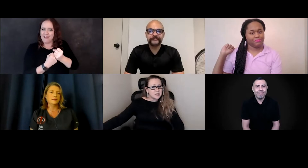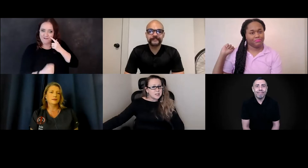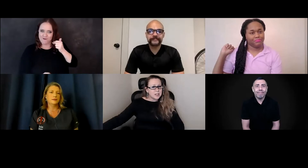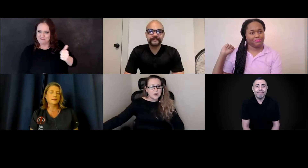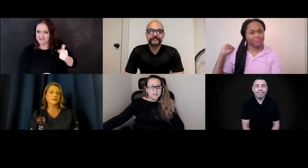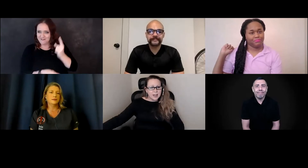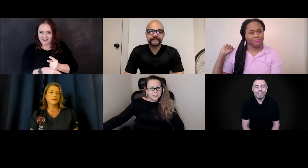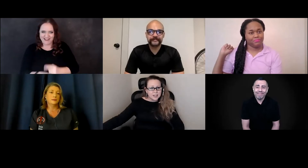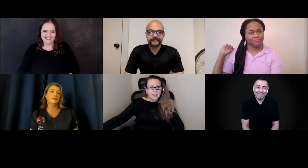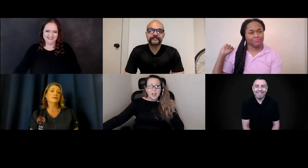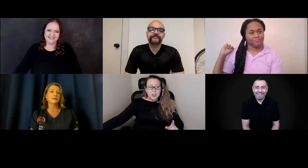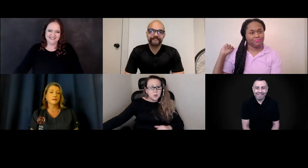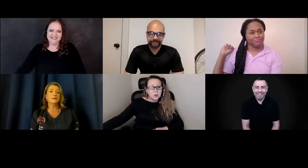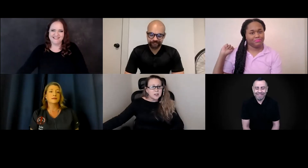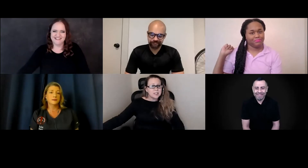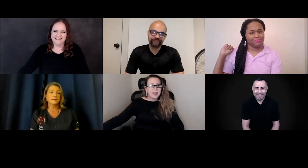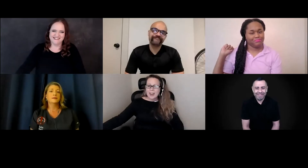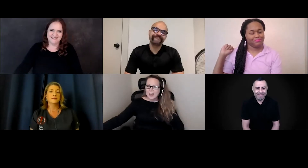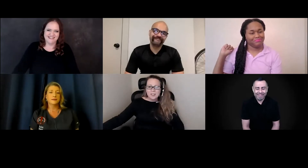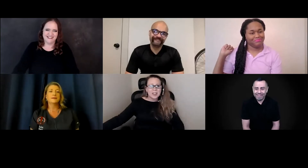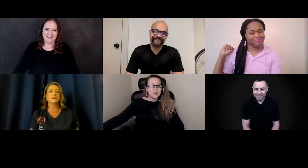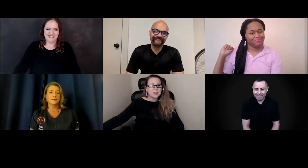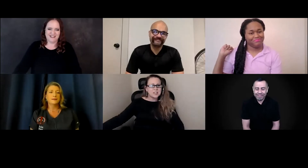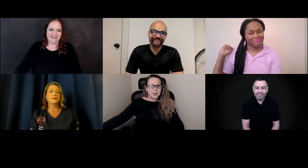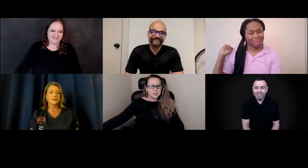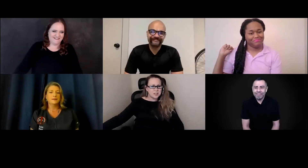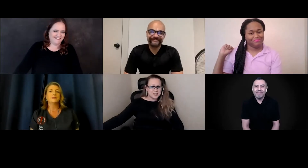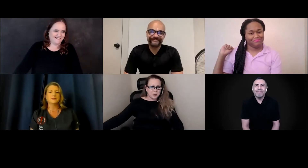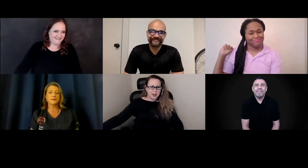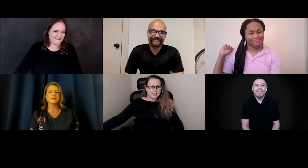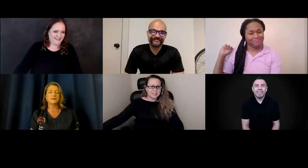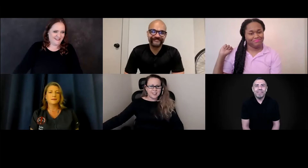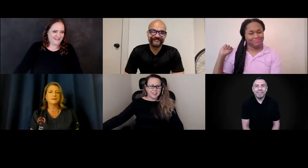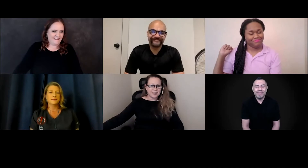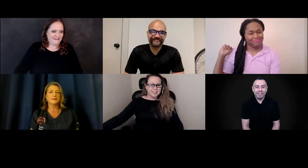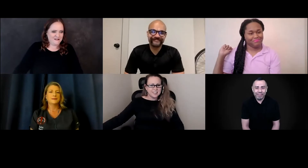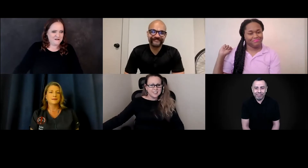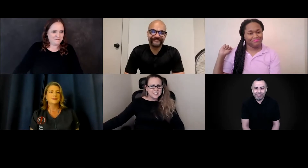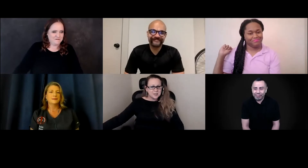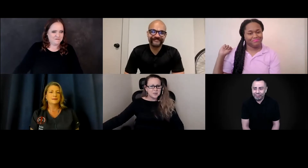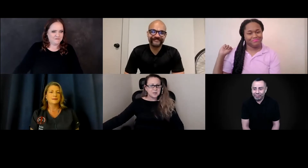You will learn today how to advocate for yourselves. So this is great. Thank you.